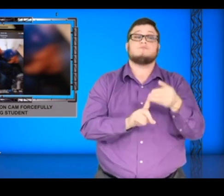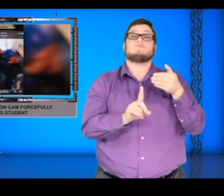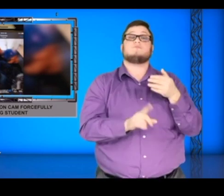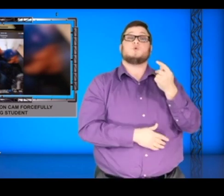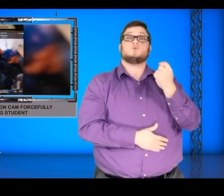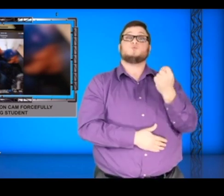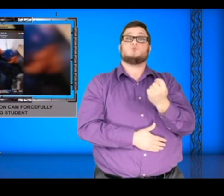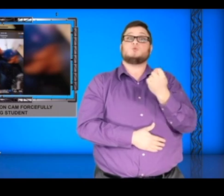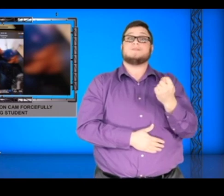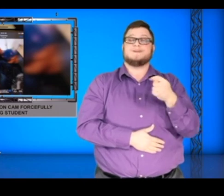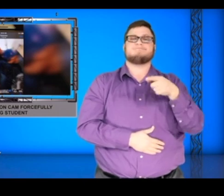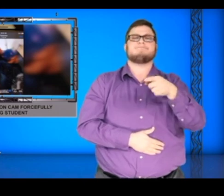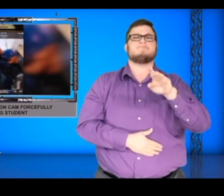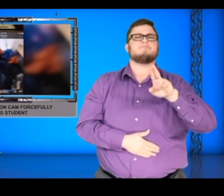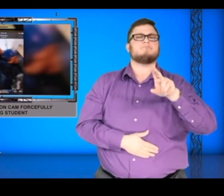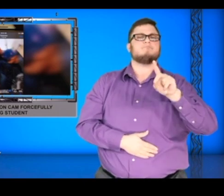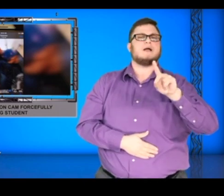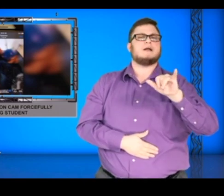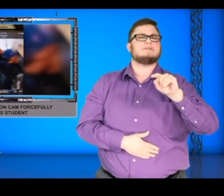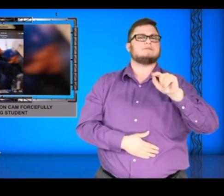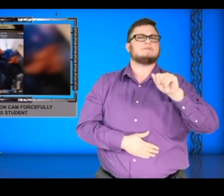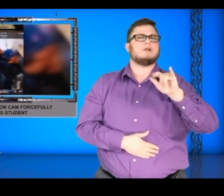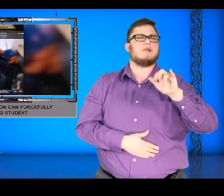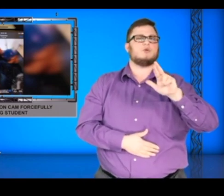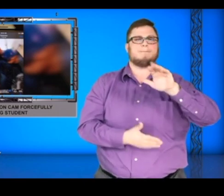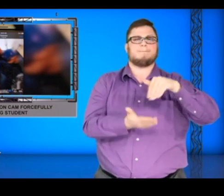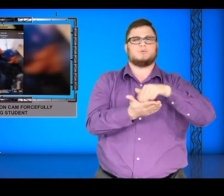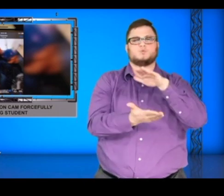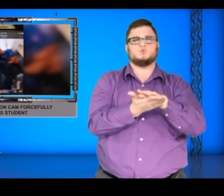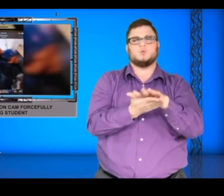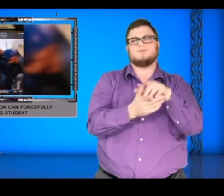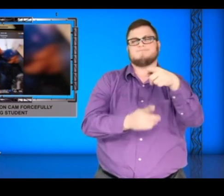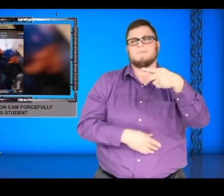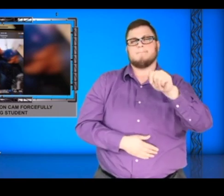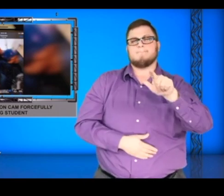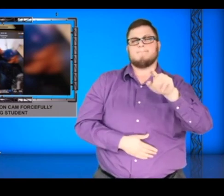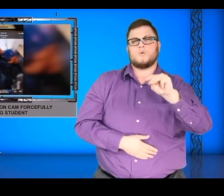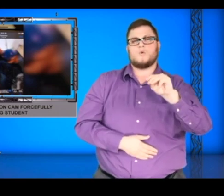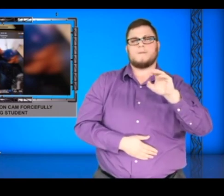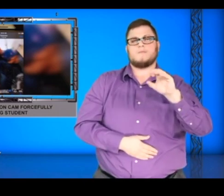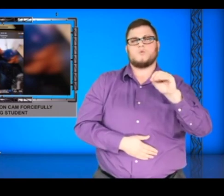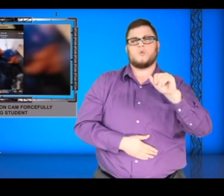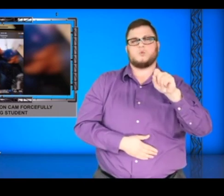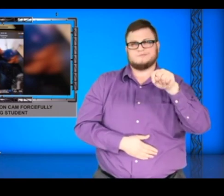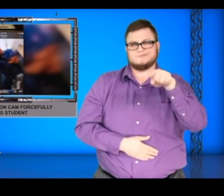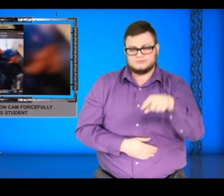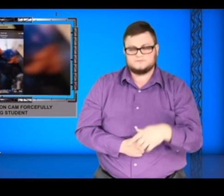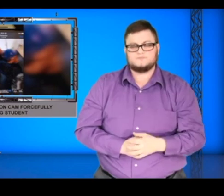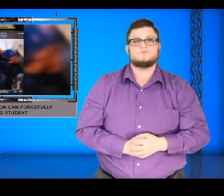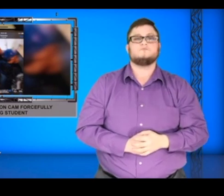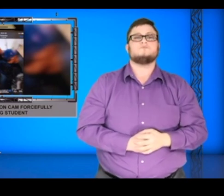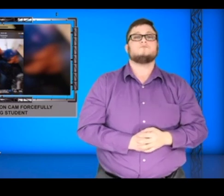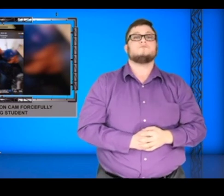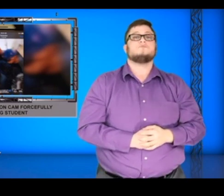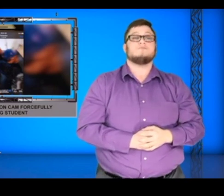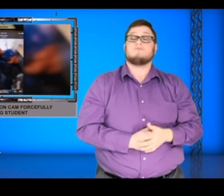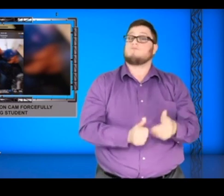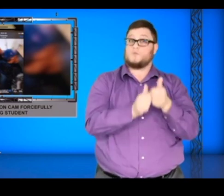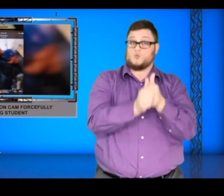the incident Tuesday at Buddy Taylor middle school in Palm Coast.